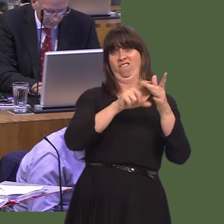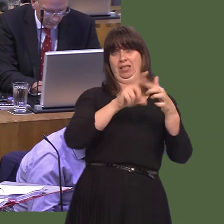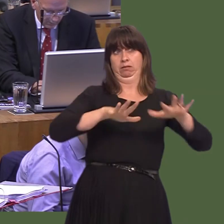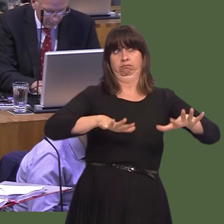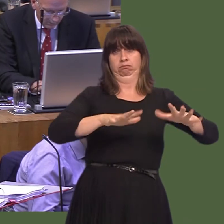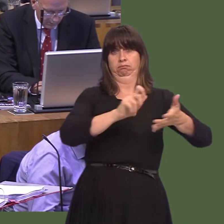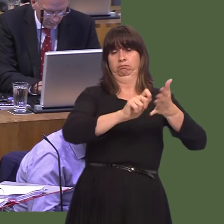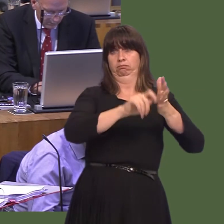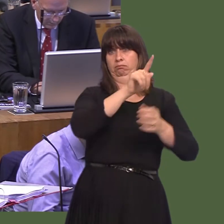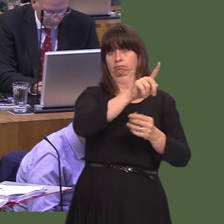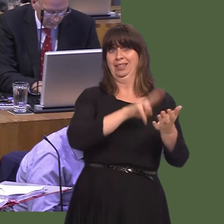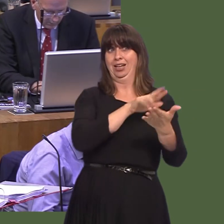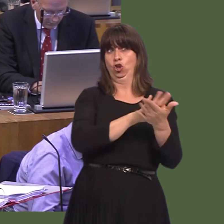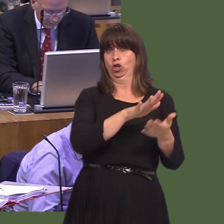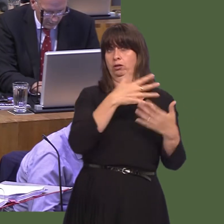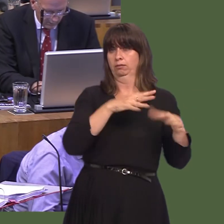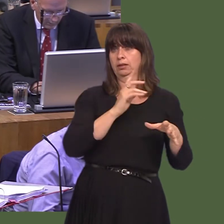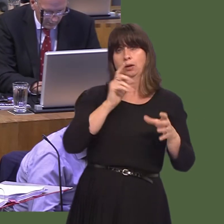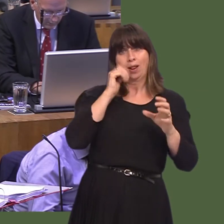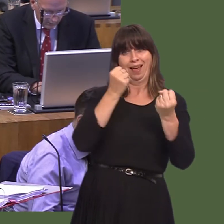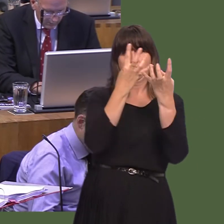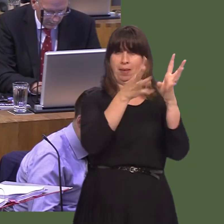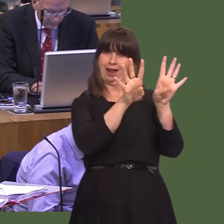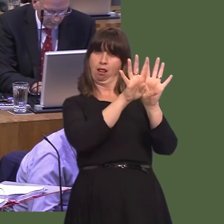Home Office Minister, announced plans to establish an expert clinicians panel, led by the UK